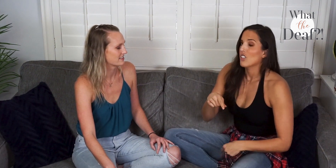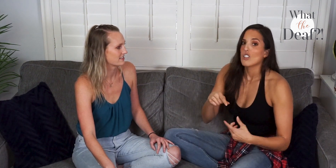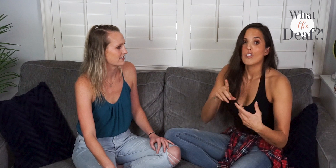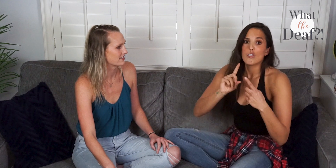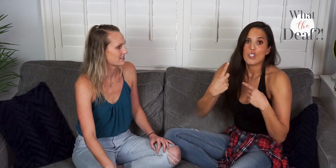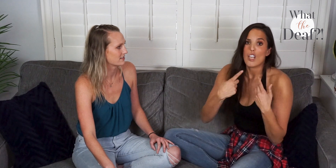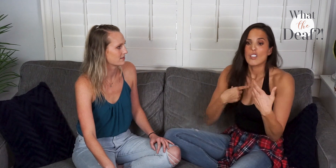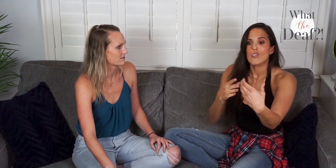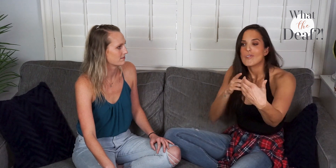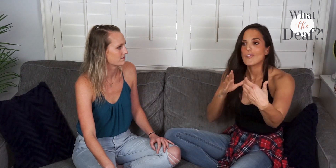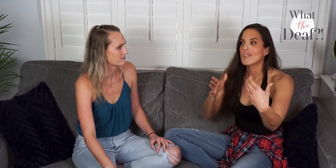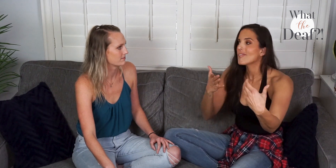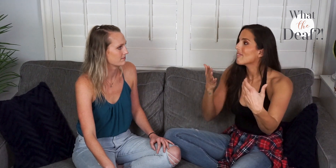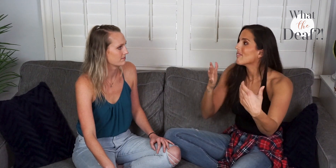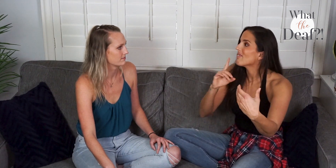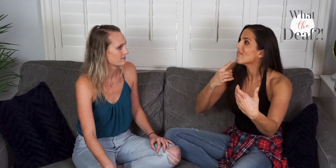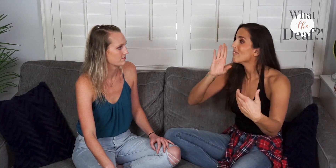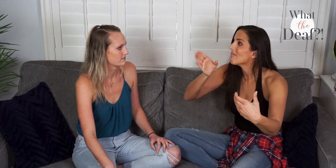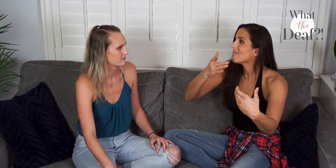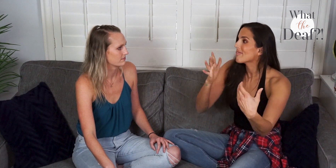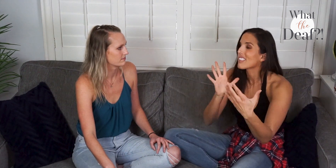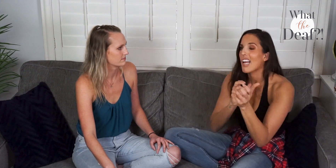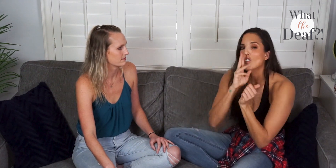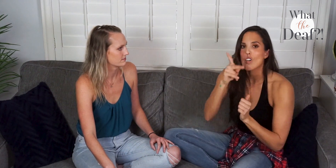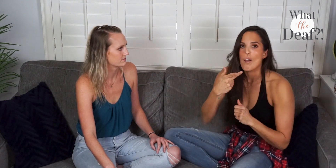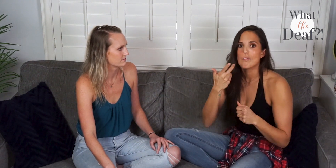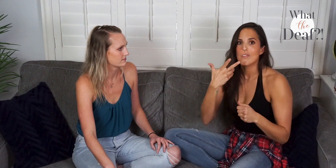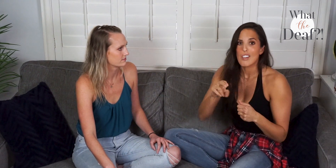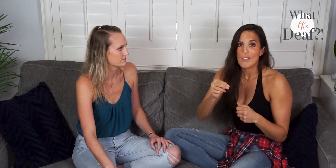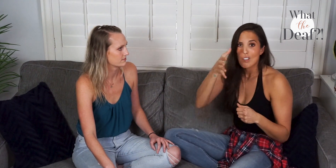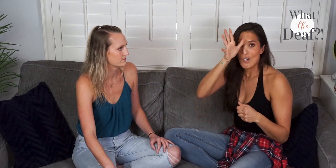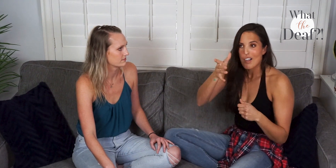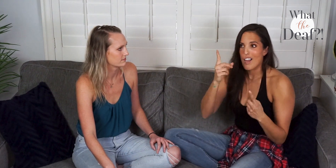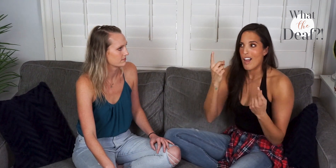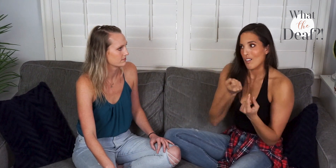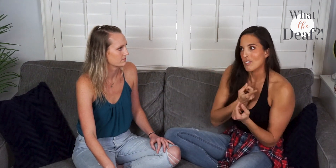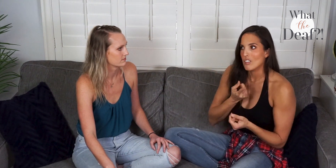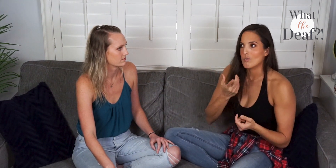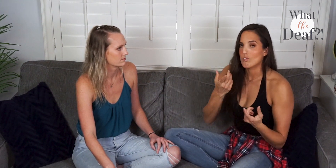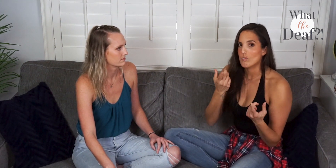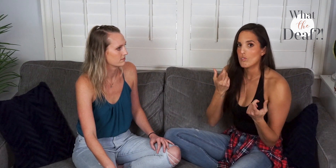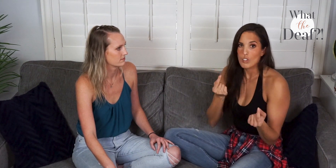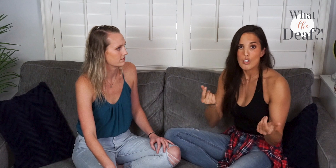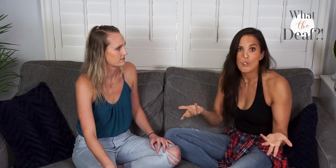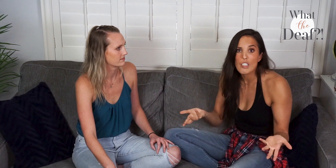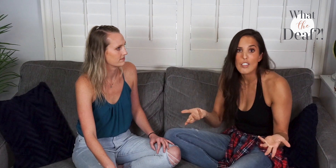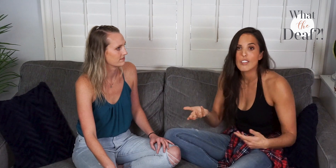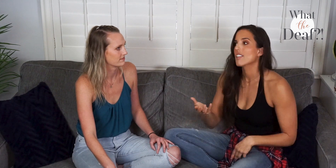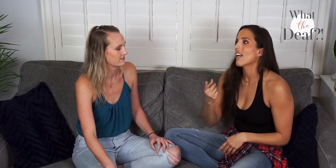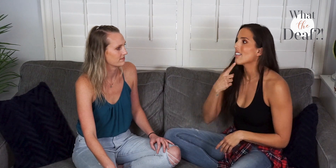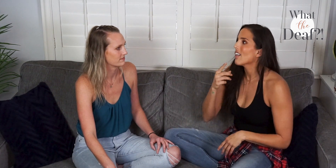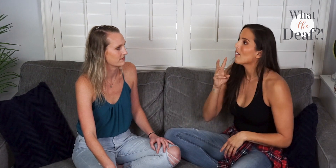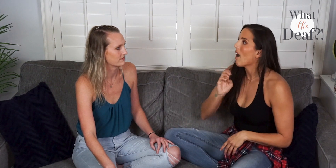And so I answered and it was just me. And I said, "Hi." And we just caught up and then my grandpa asked me, "What are you doing?"